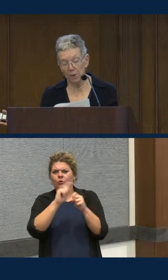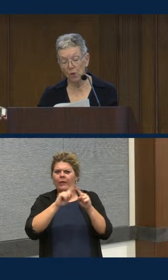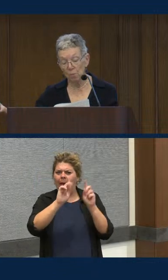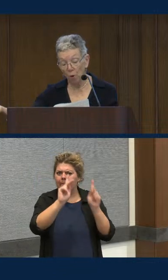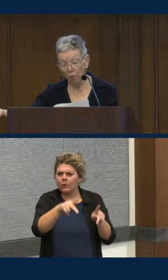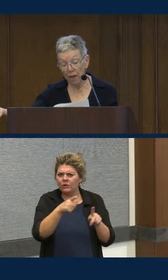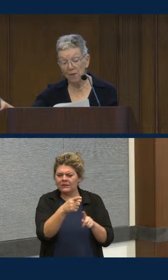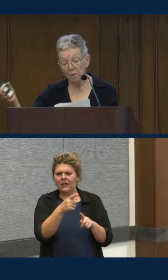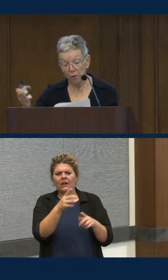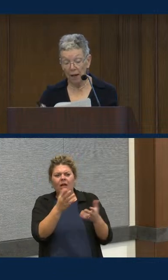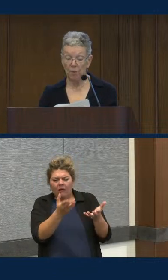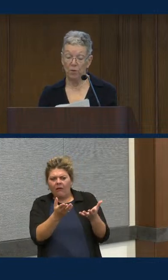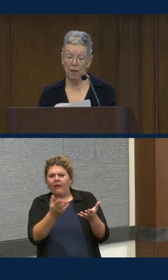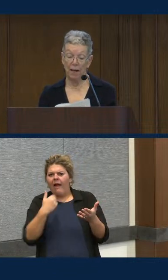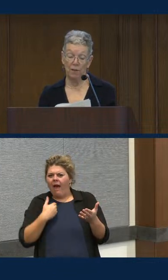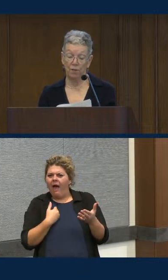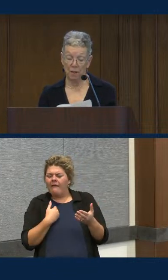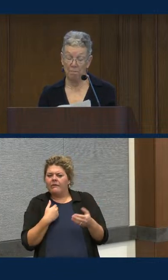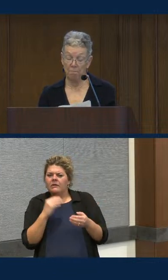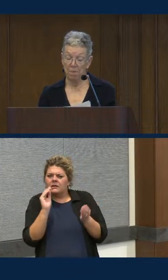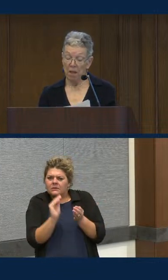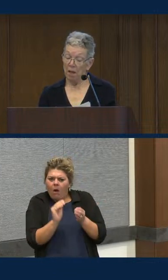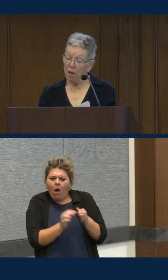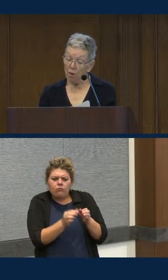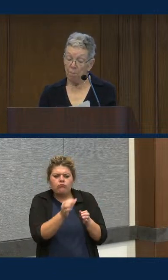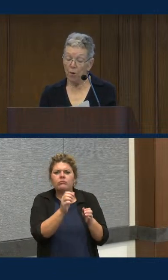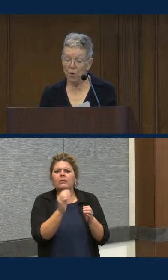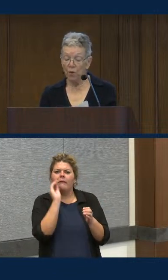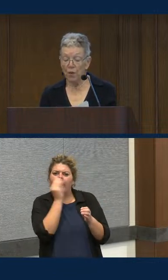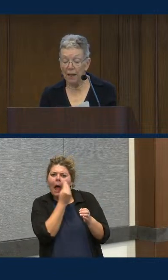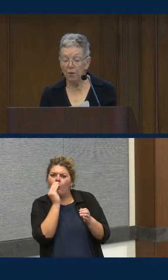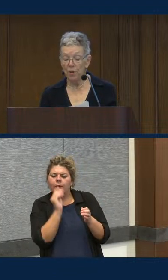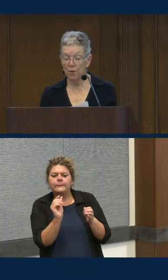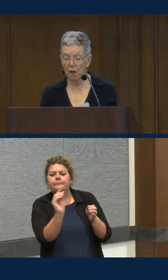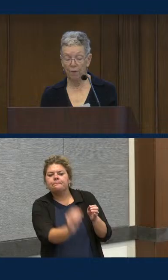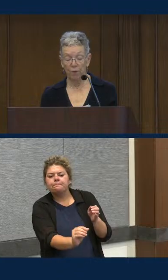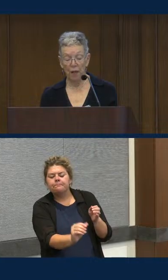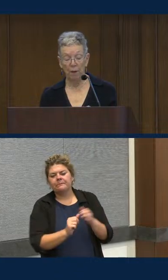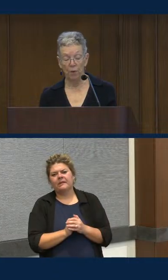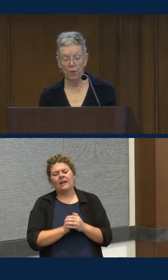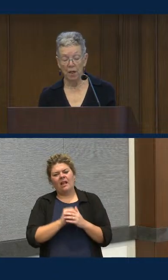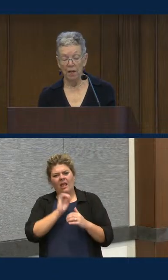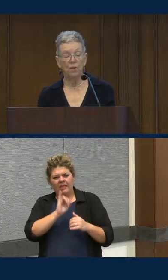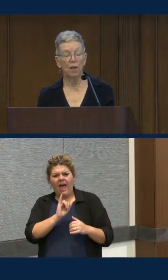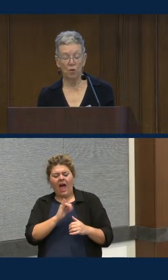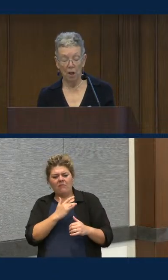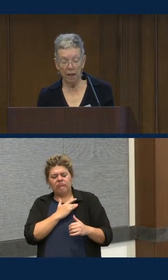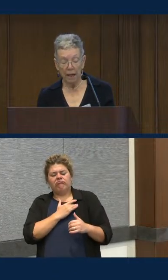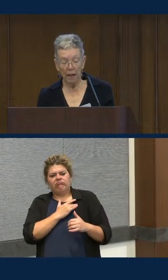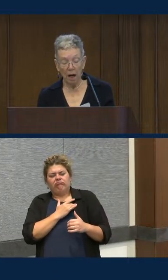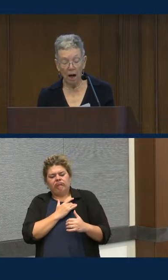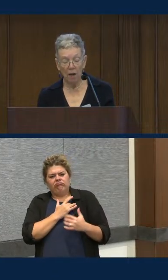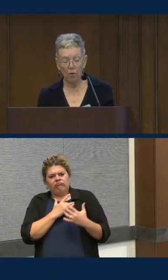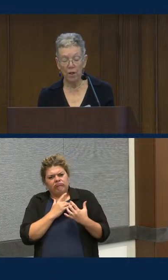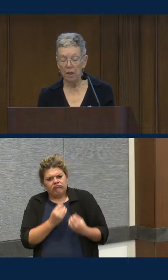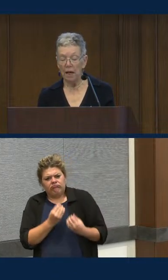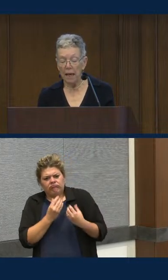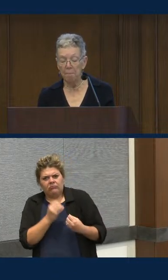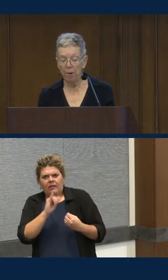feet. The personal tenderness of the flowers in such a concrete